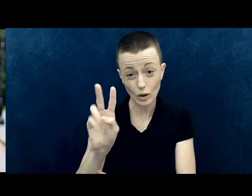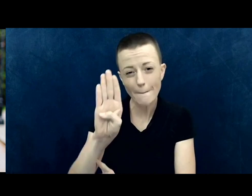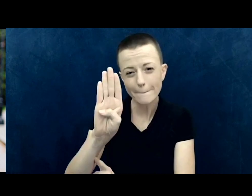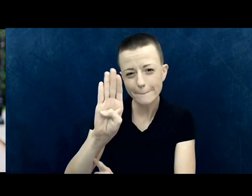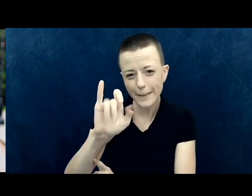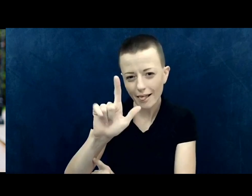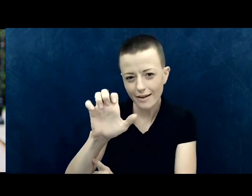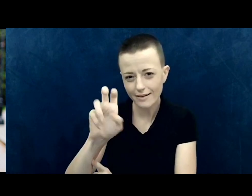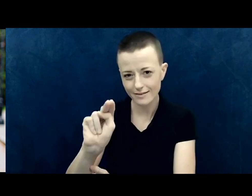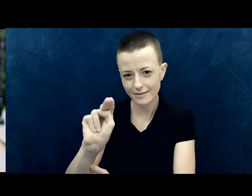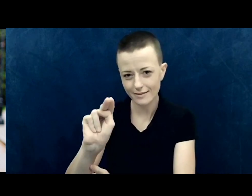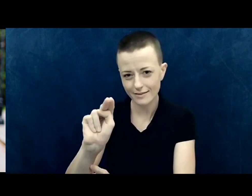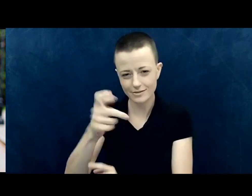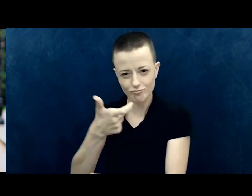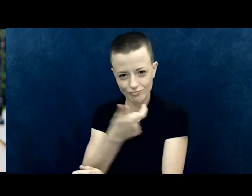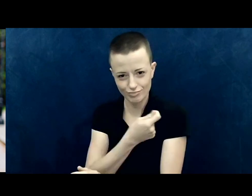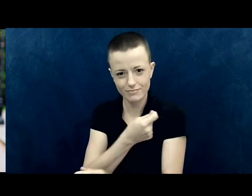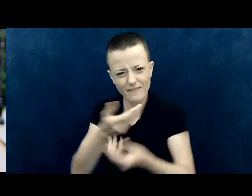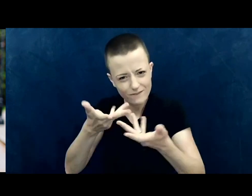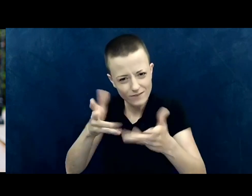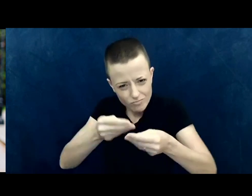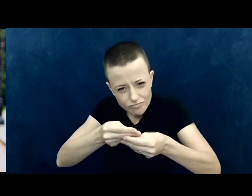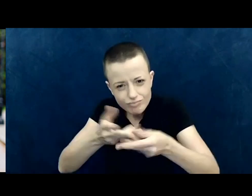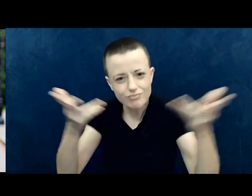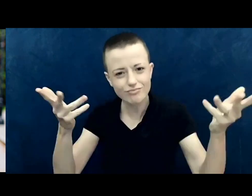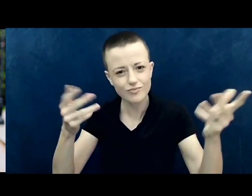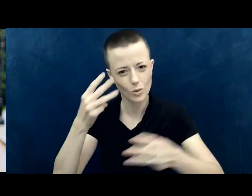... so we know a lot about the risks and the side effects.